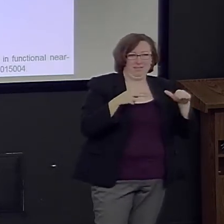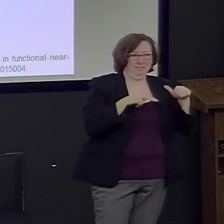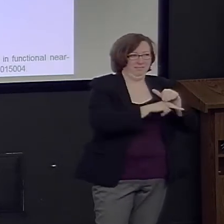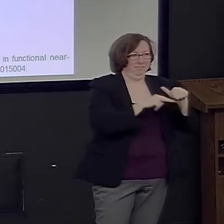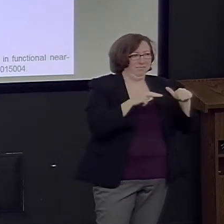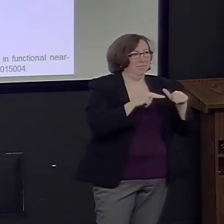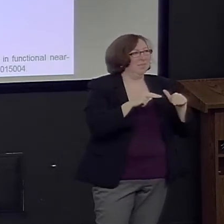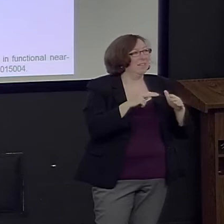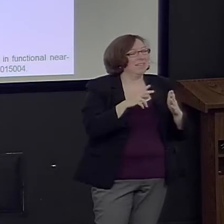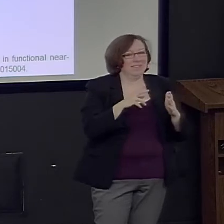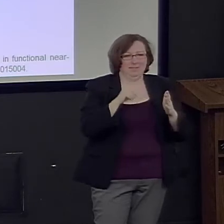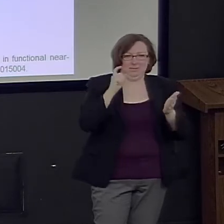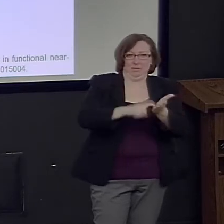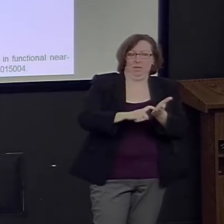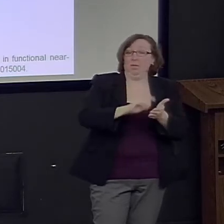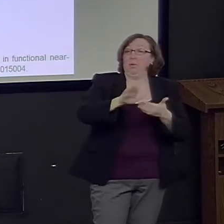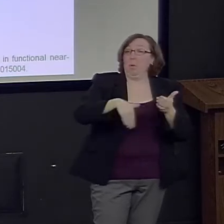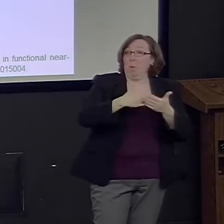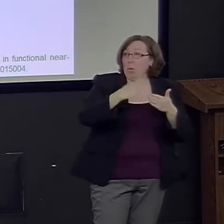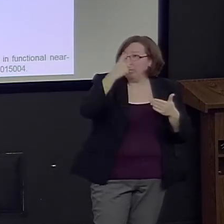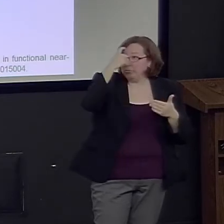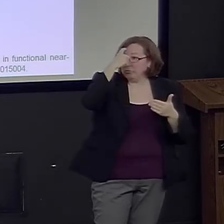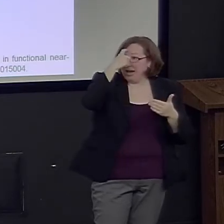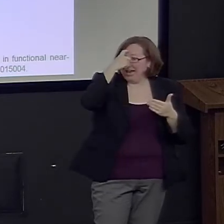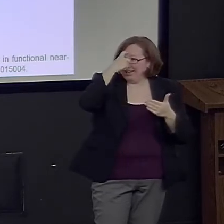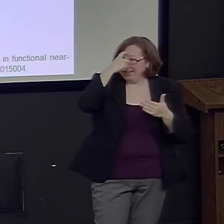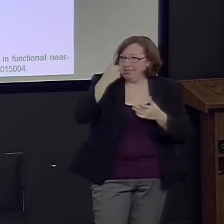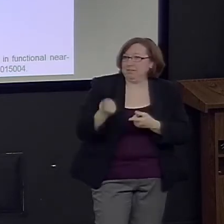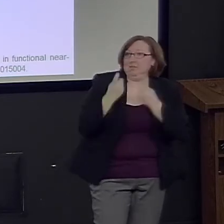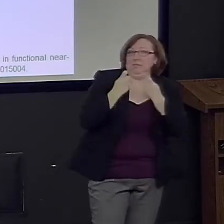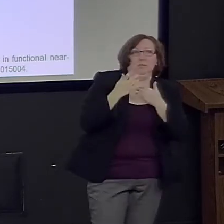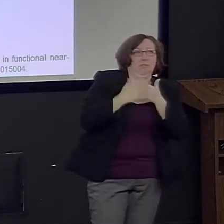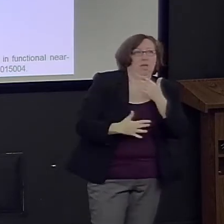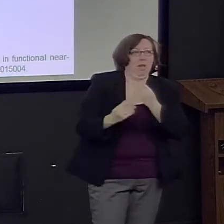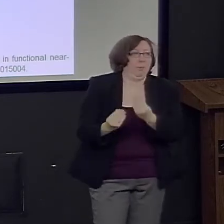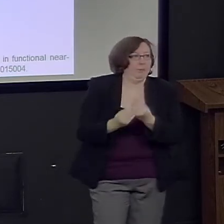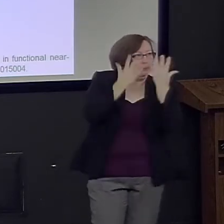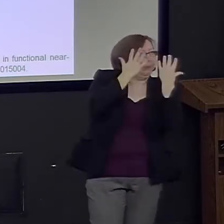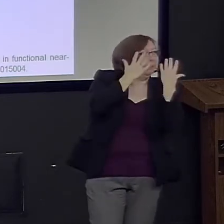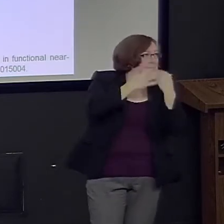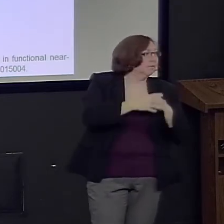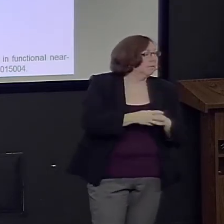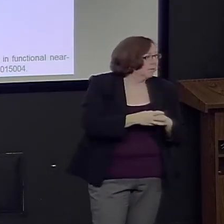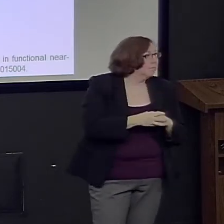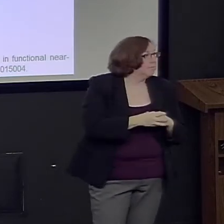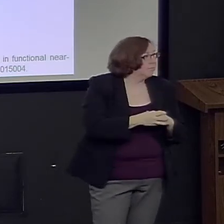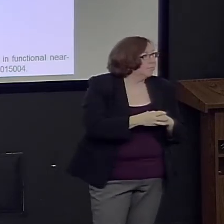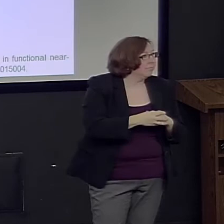the superficial aspect of the cortex is recruiting blood. So it's telling us more about